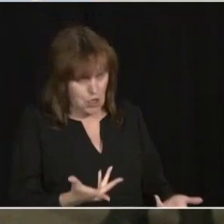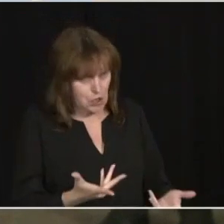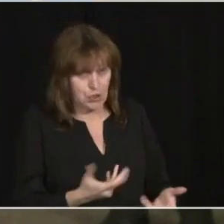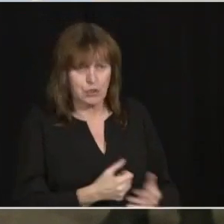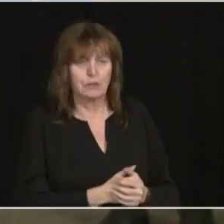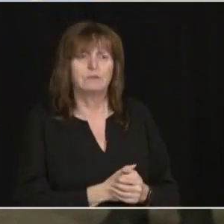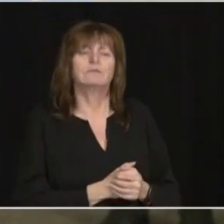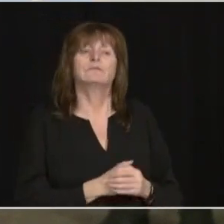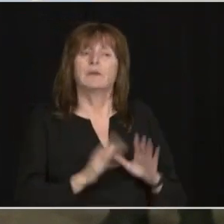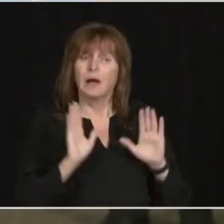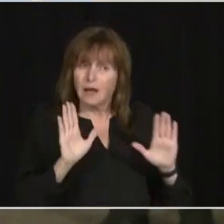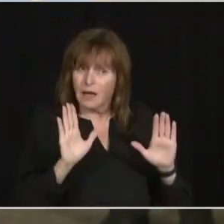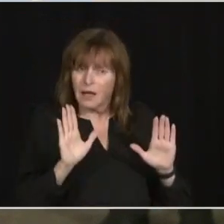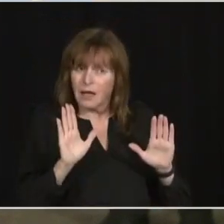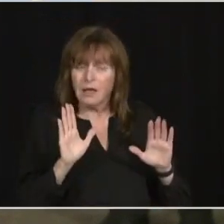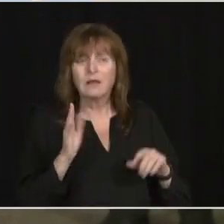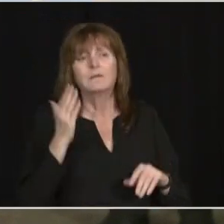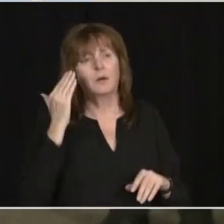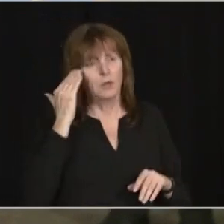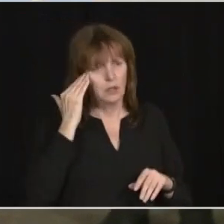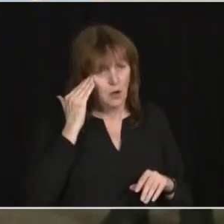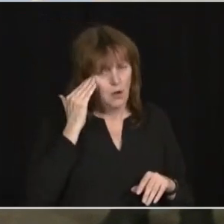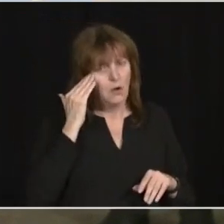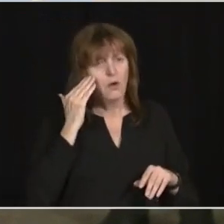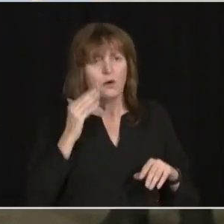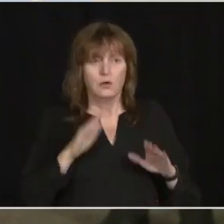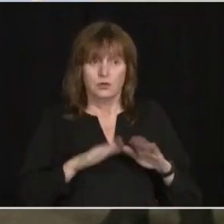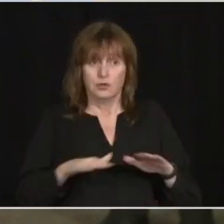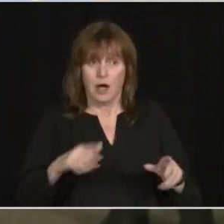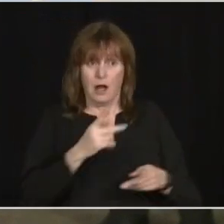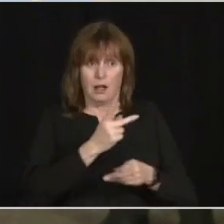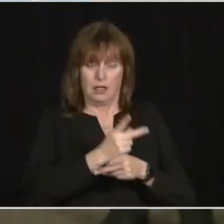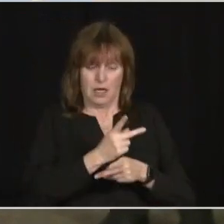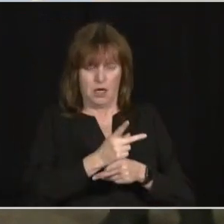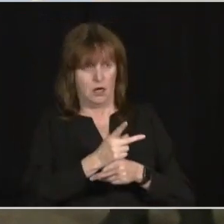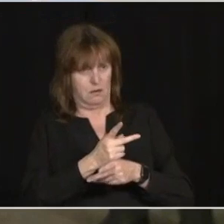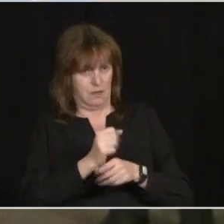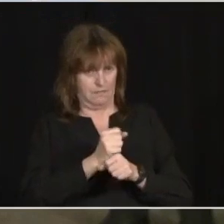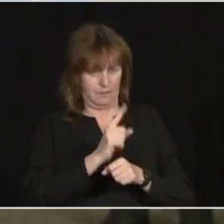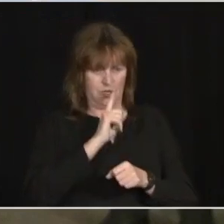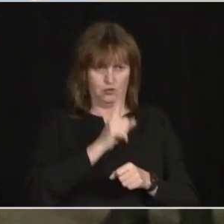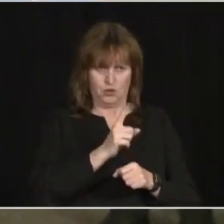We're also ensuring that the sector remains strong because we know that as the premier said